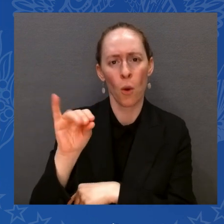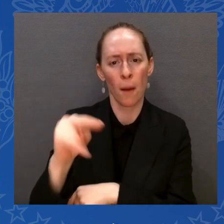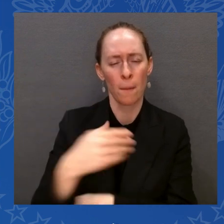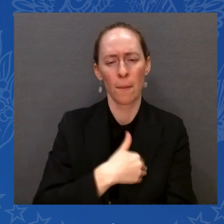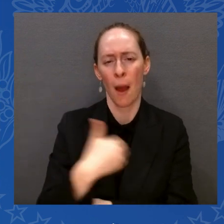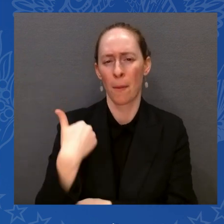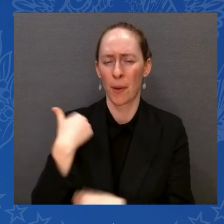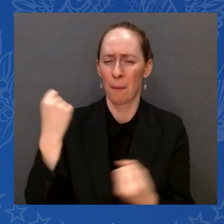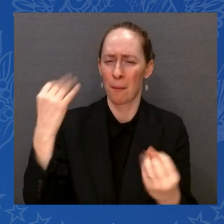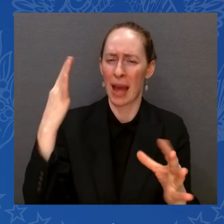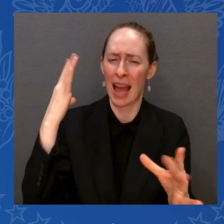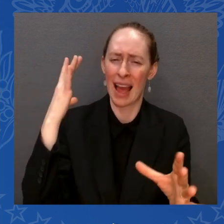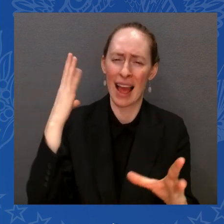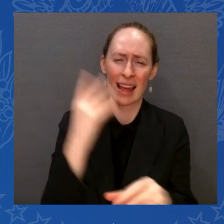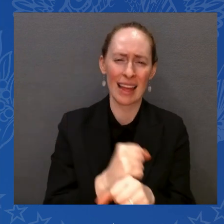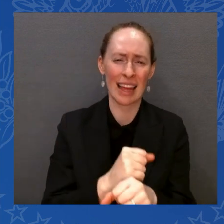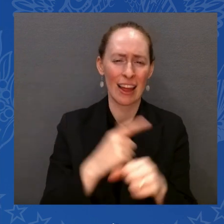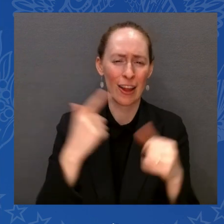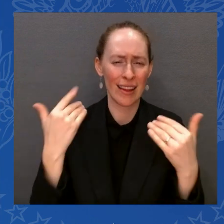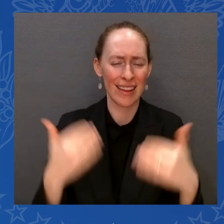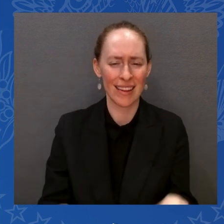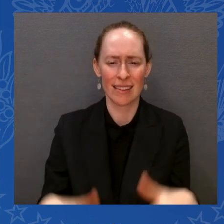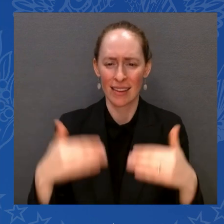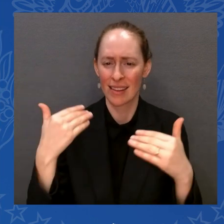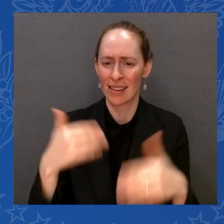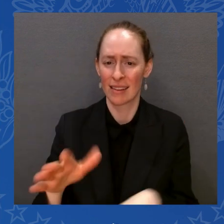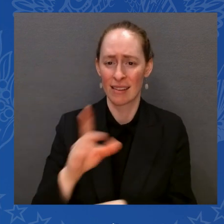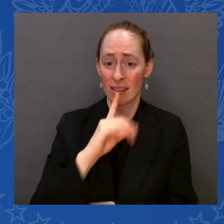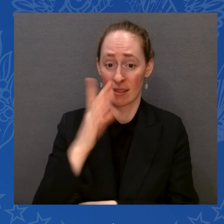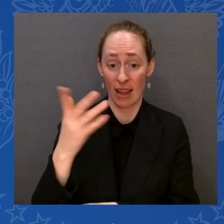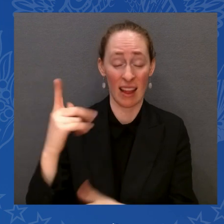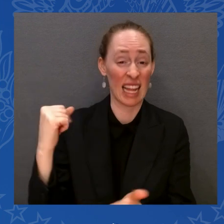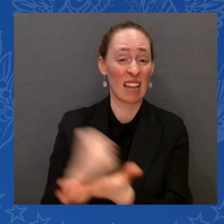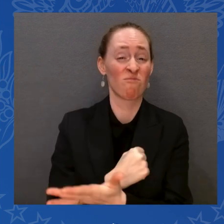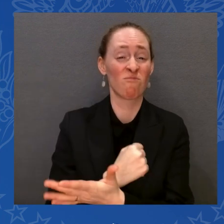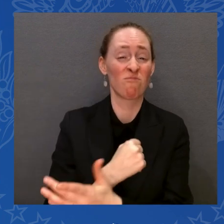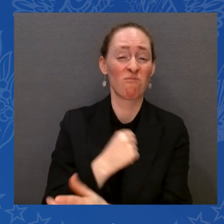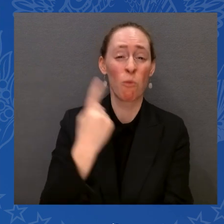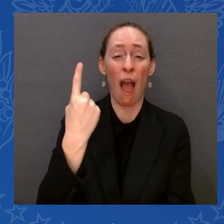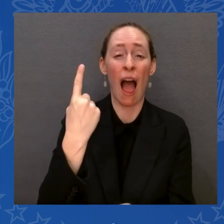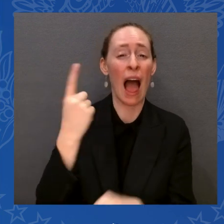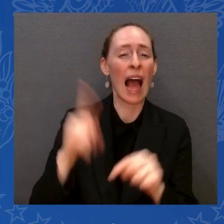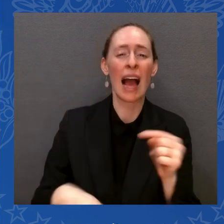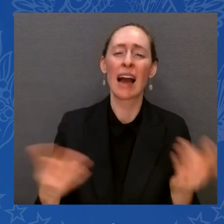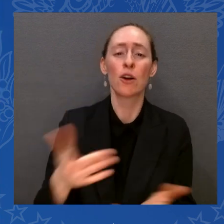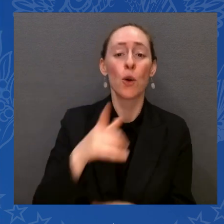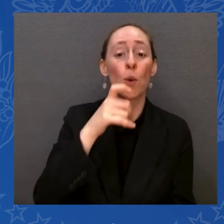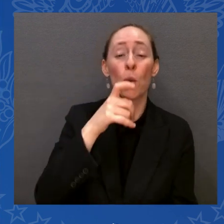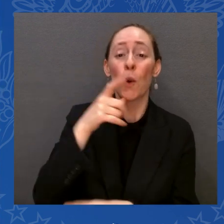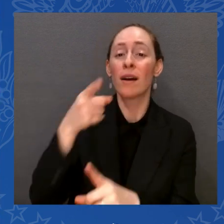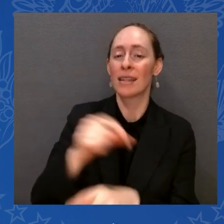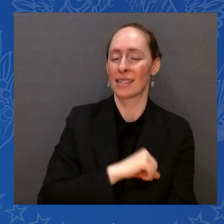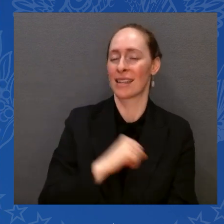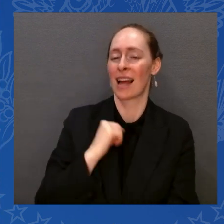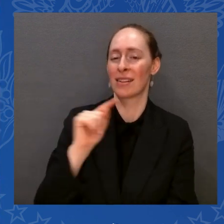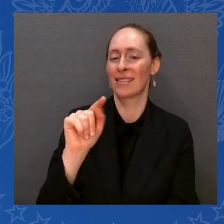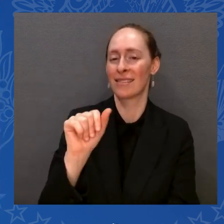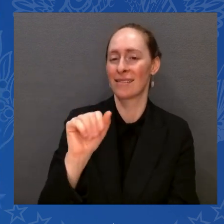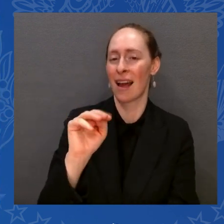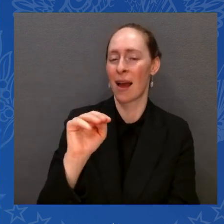Tammy Baldwin is -- fights so damn hard for this state. If I do anything that doesn't start off